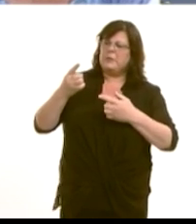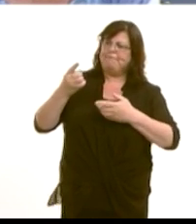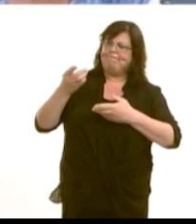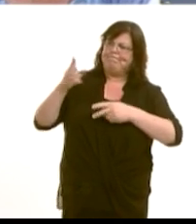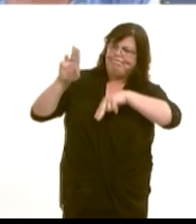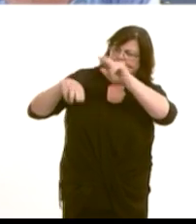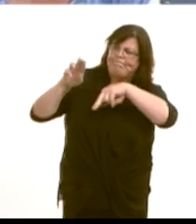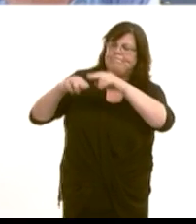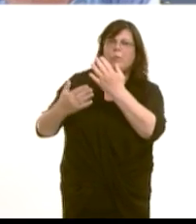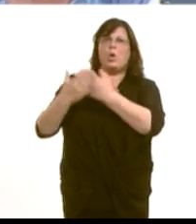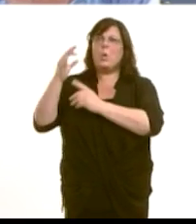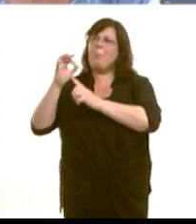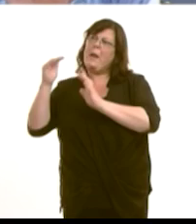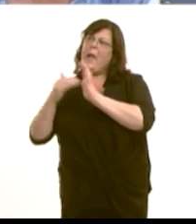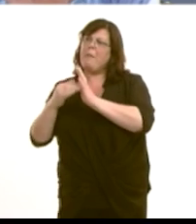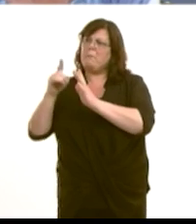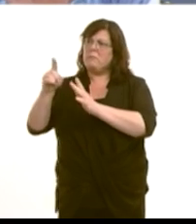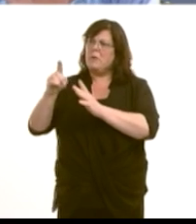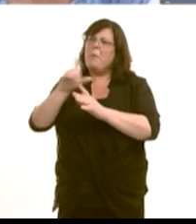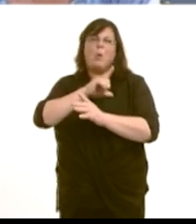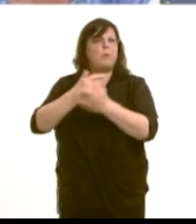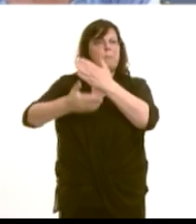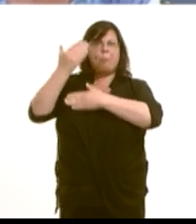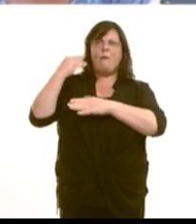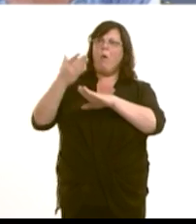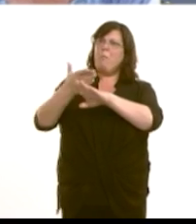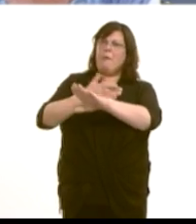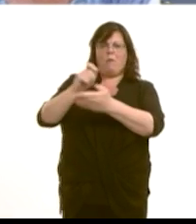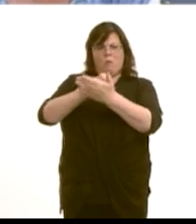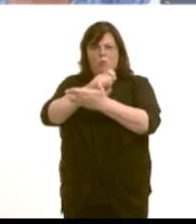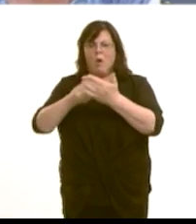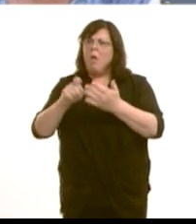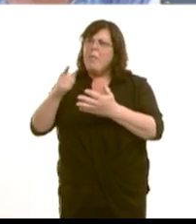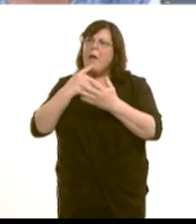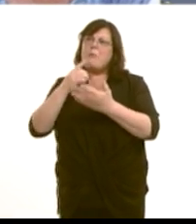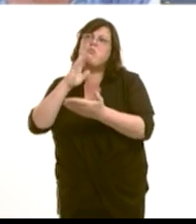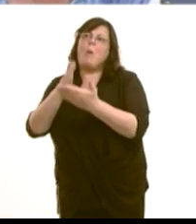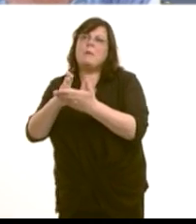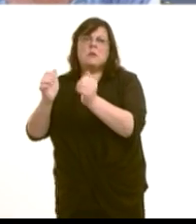that were made in the EU referendum campaign, can you tell us how those apprenticeship places,